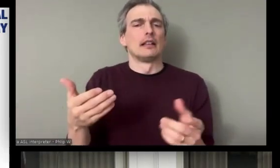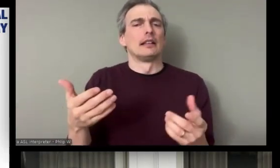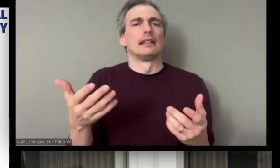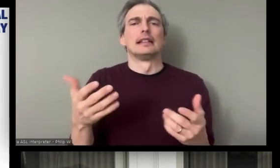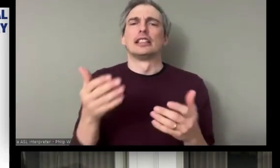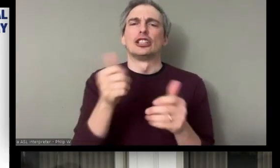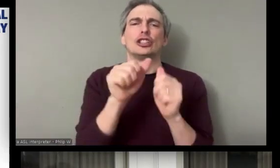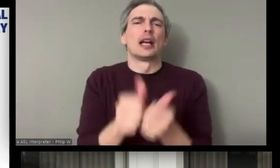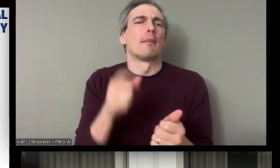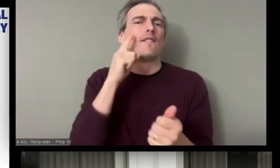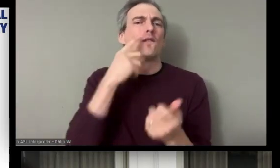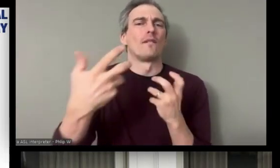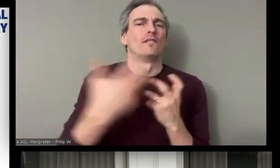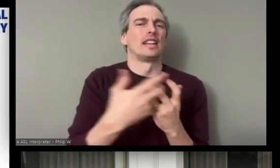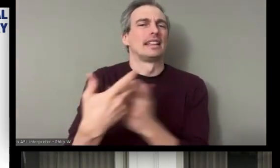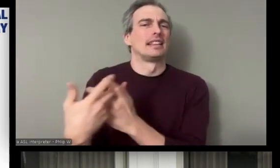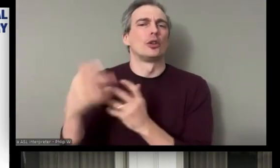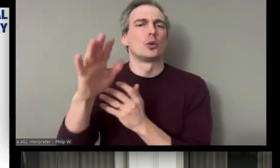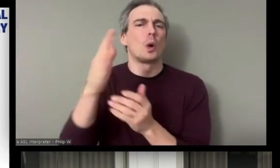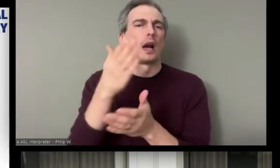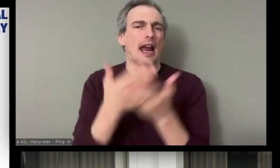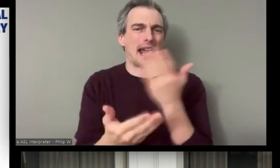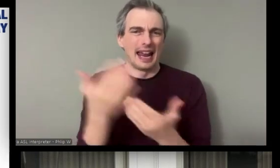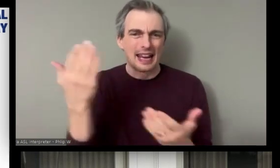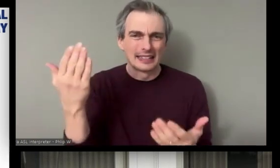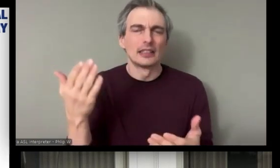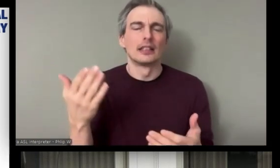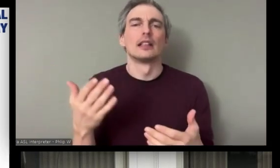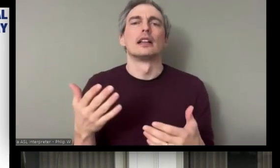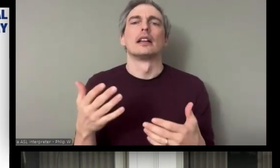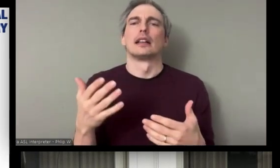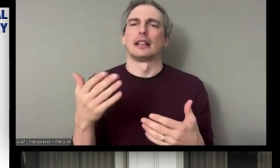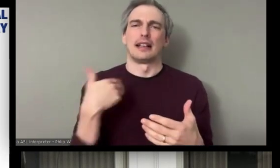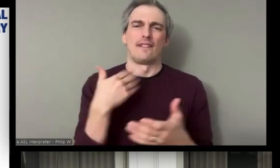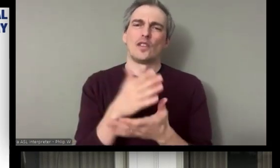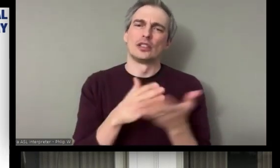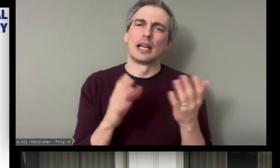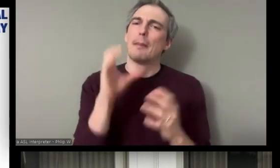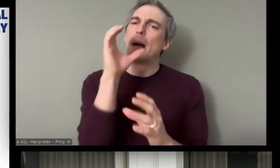So they do have sort of an assumed dexterity of, like, thumbs, middle